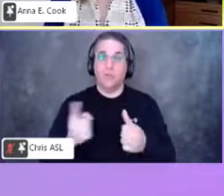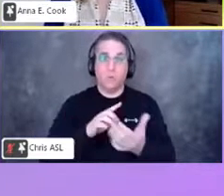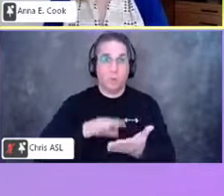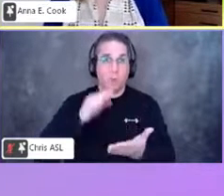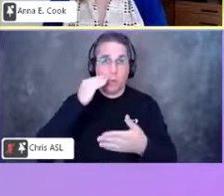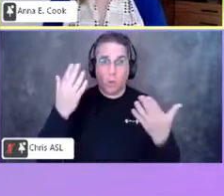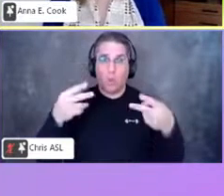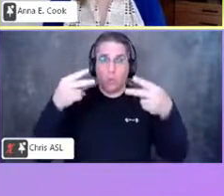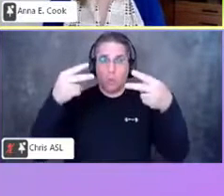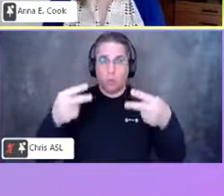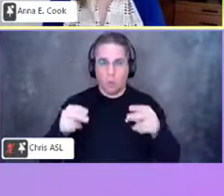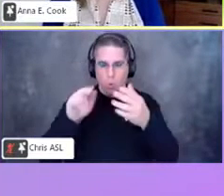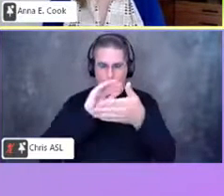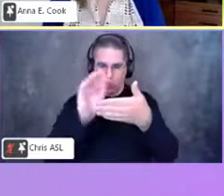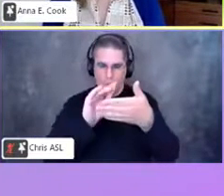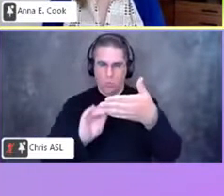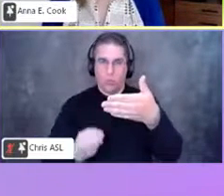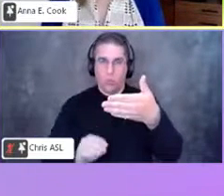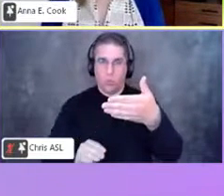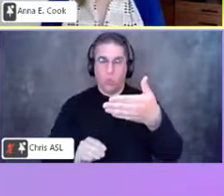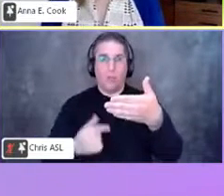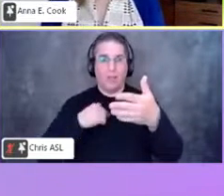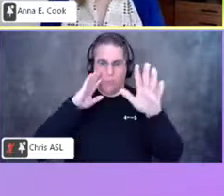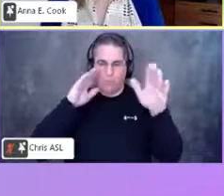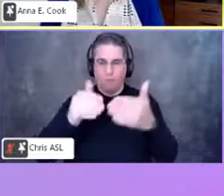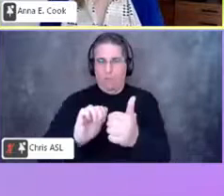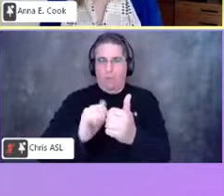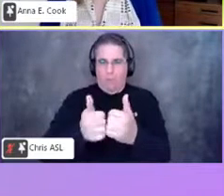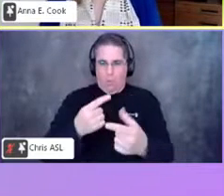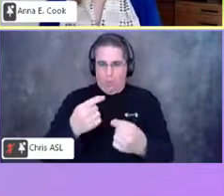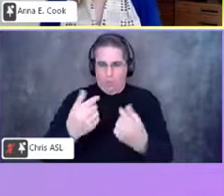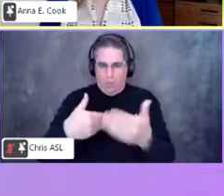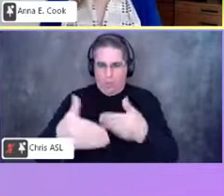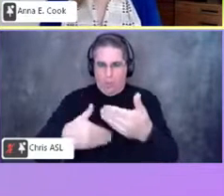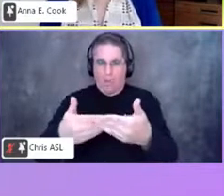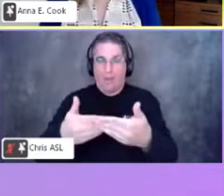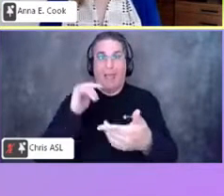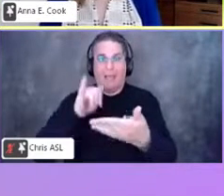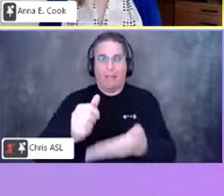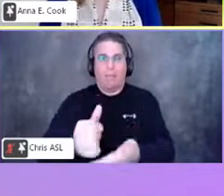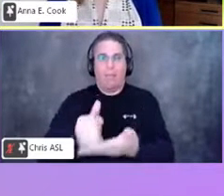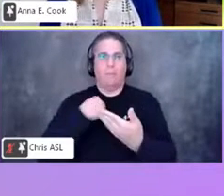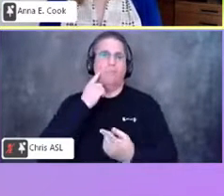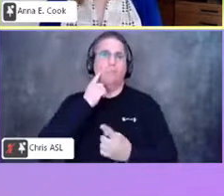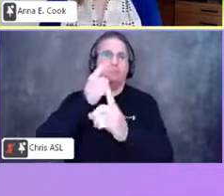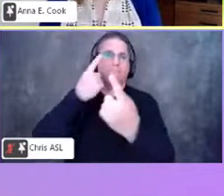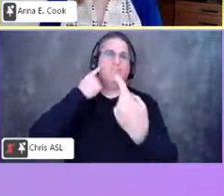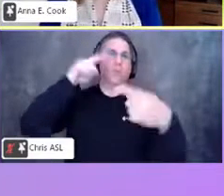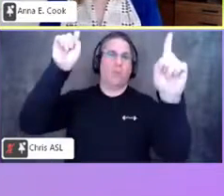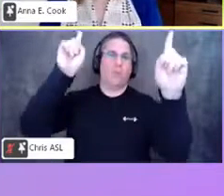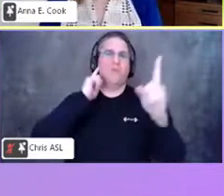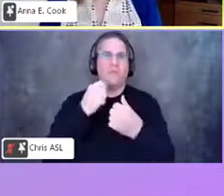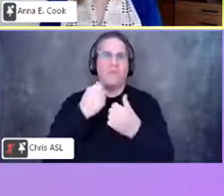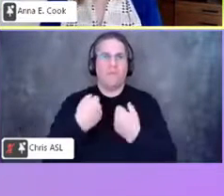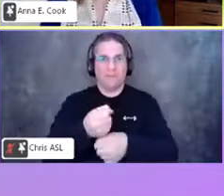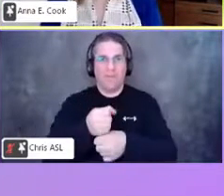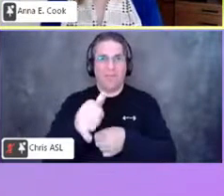doing so to practice meeting our goal of making a video game so we can identify that the cognitive